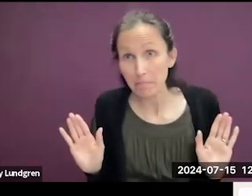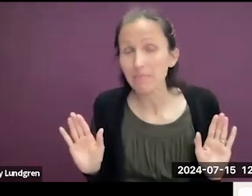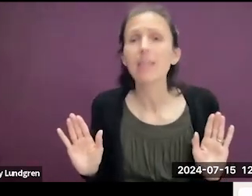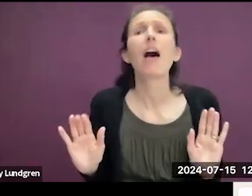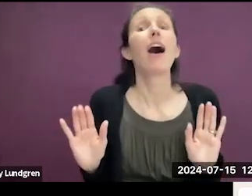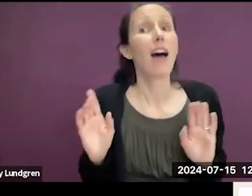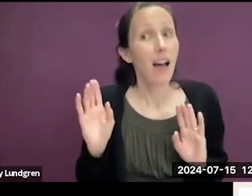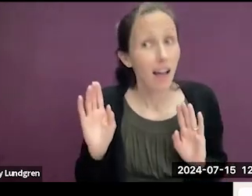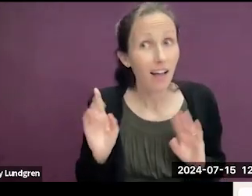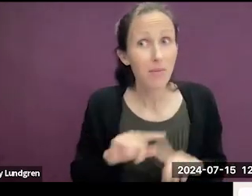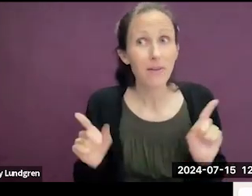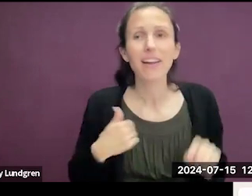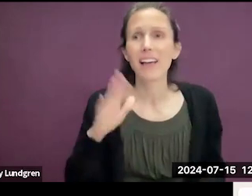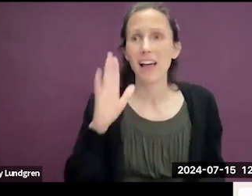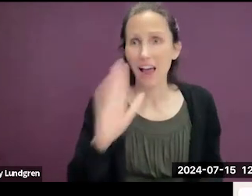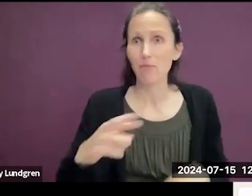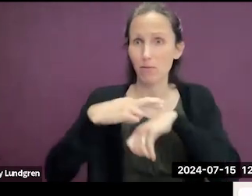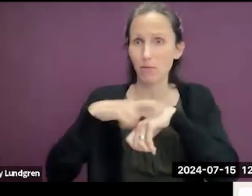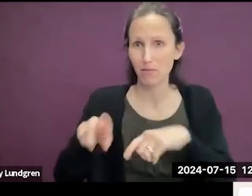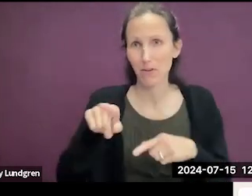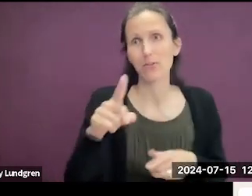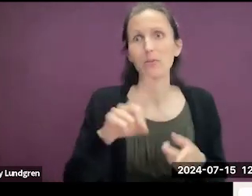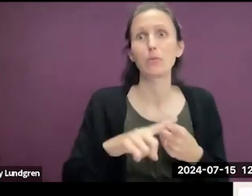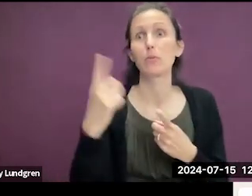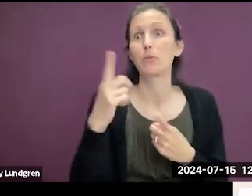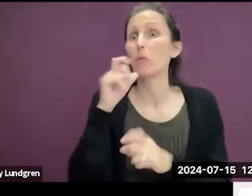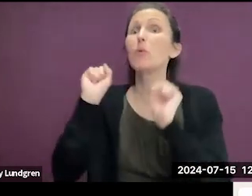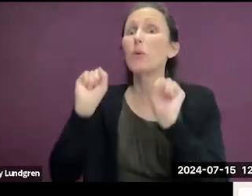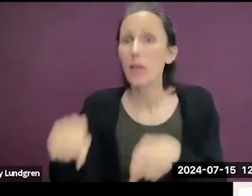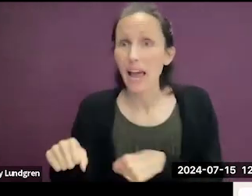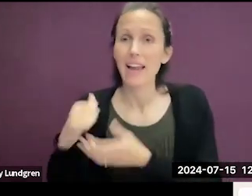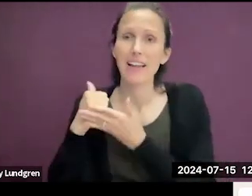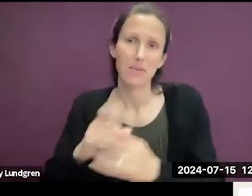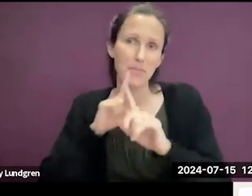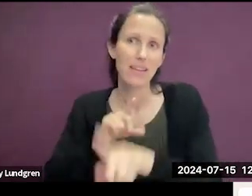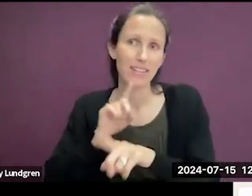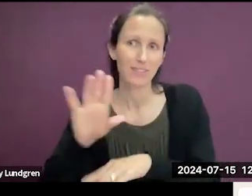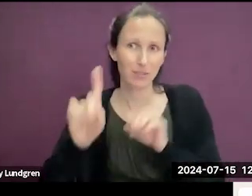But I will definitely refer you to someone who can help you with whatever those questions might be.